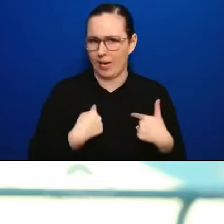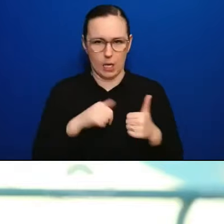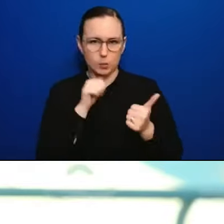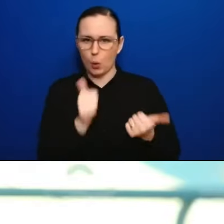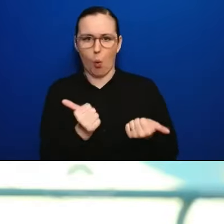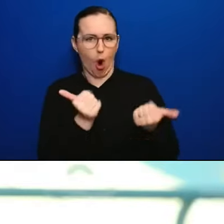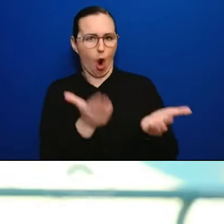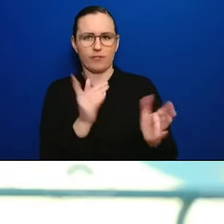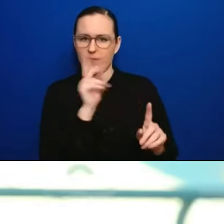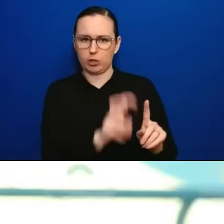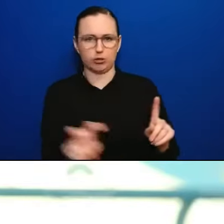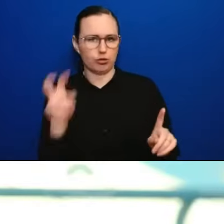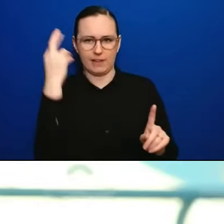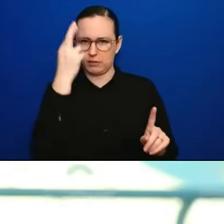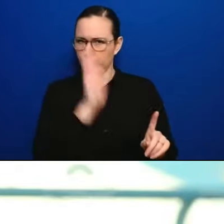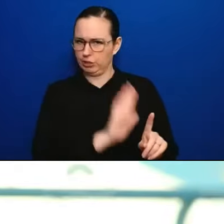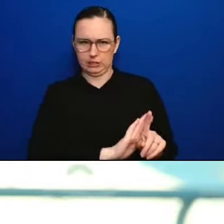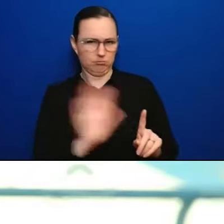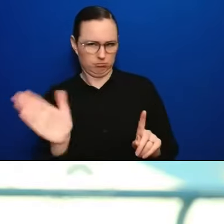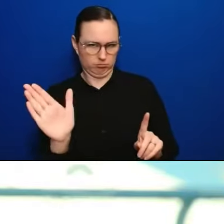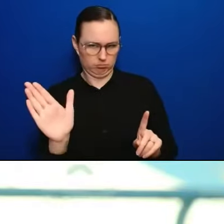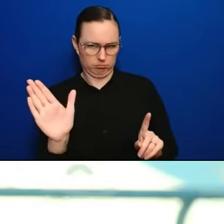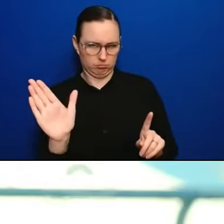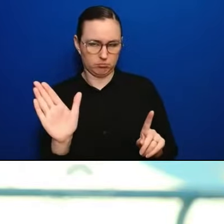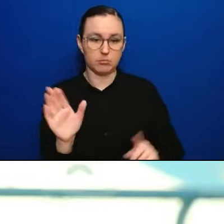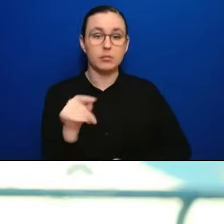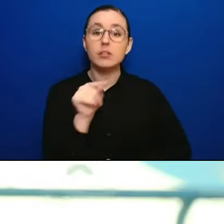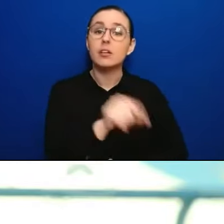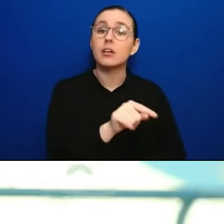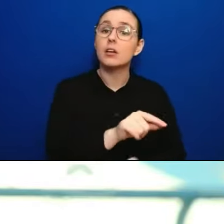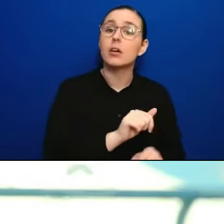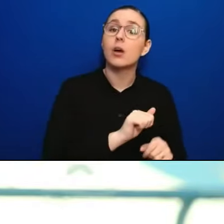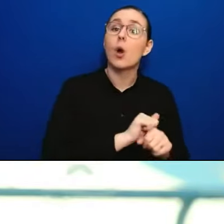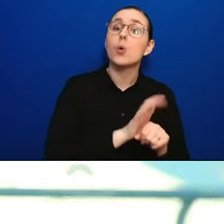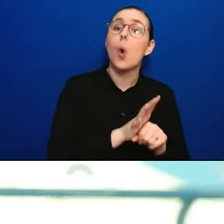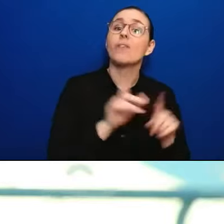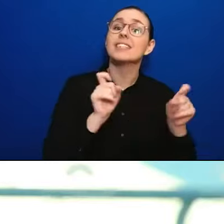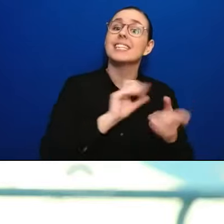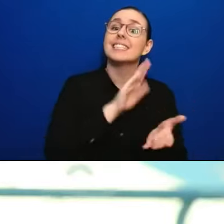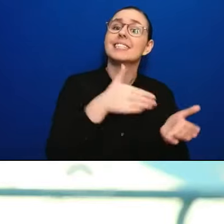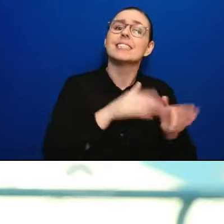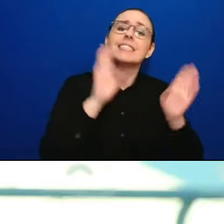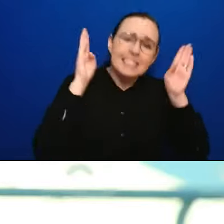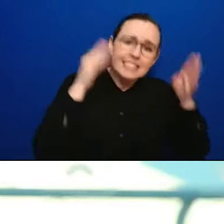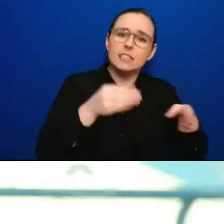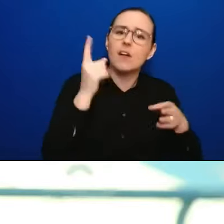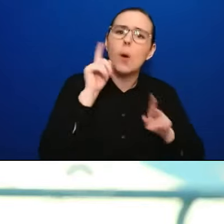for private personal travel like that so no it's not available -- you know, PCR in